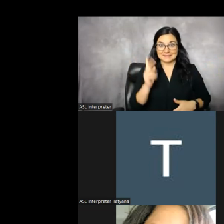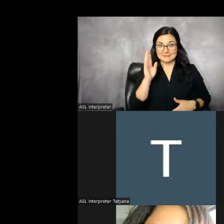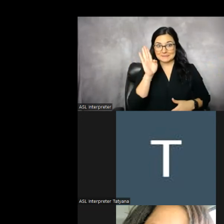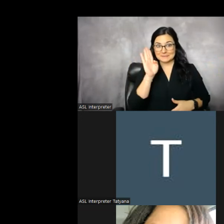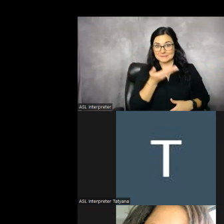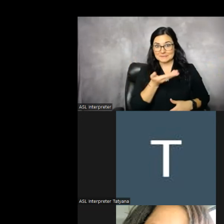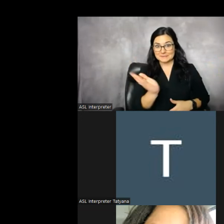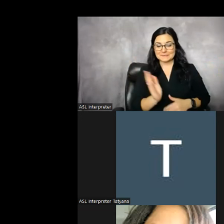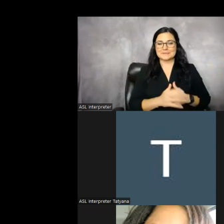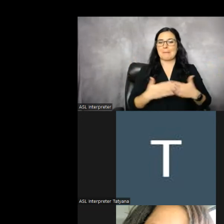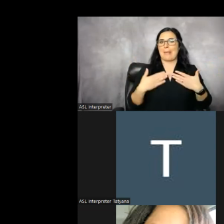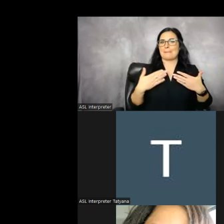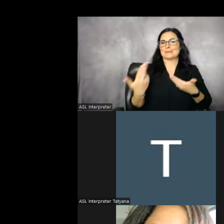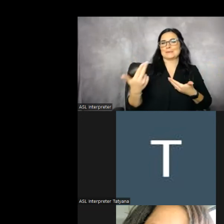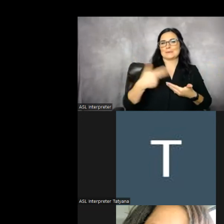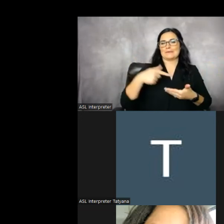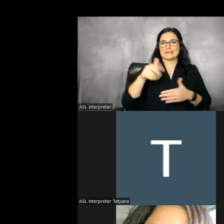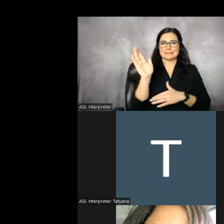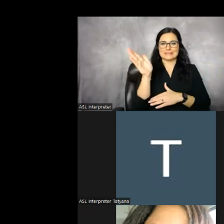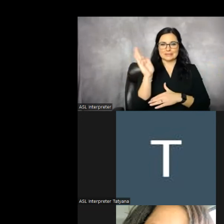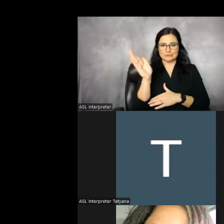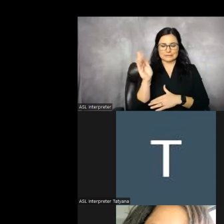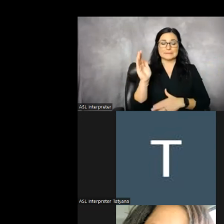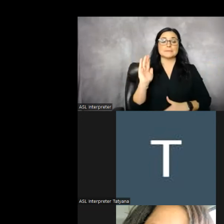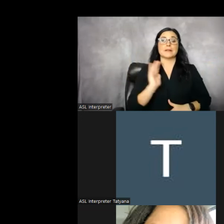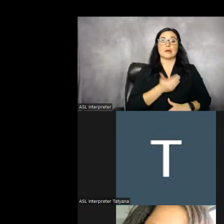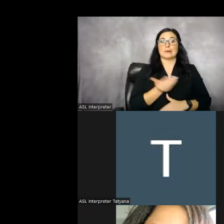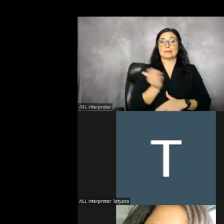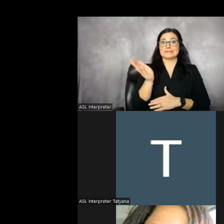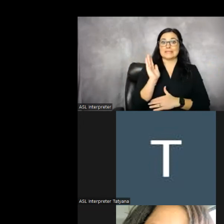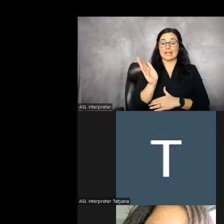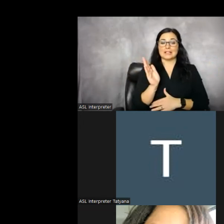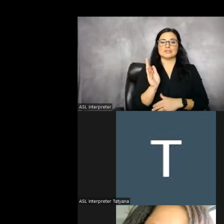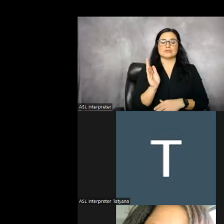Happy that you've joined us for this presentation. This is a presentation actually more than a decade in the making.